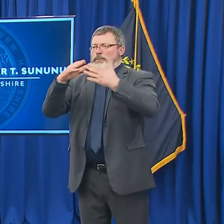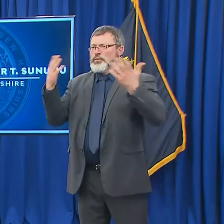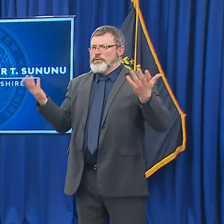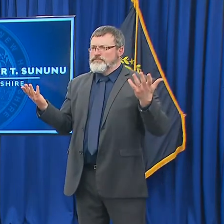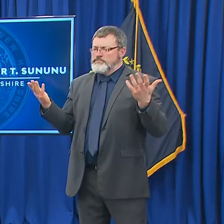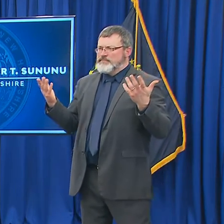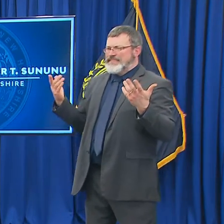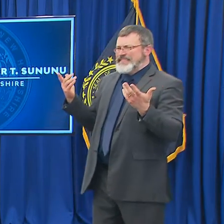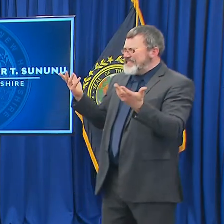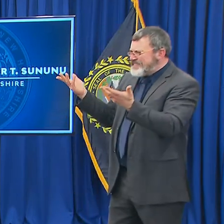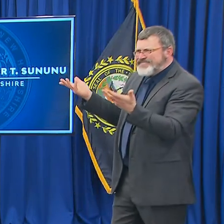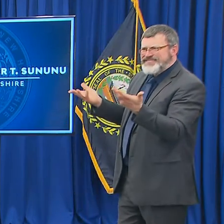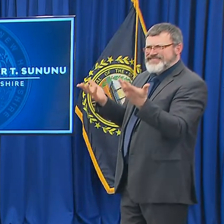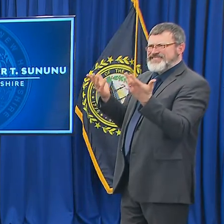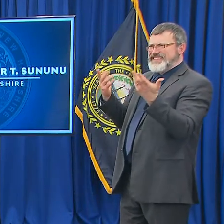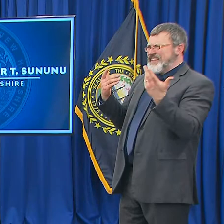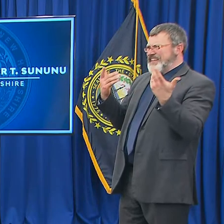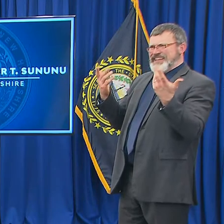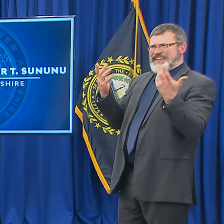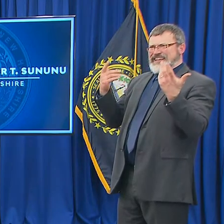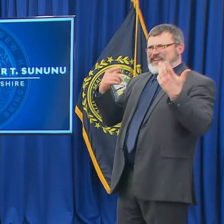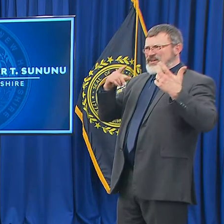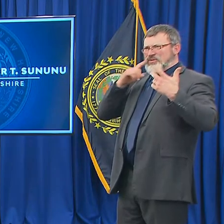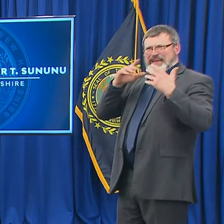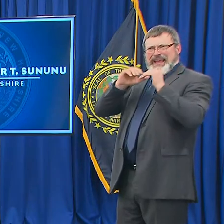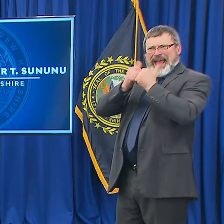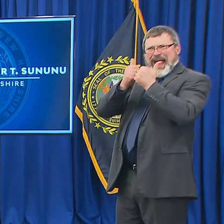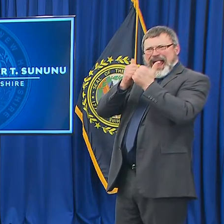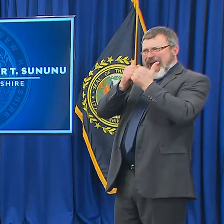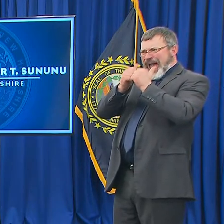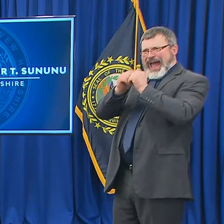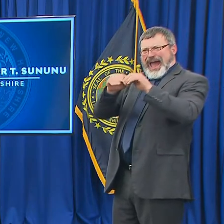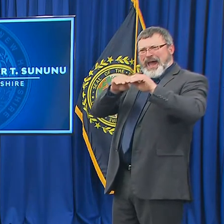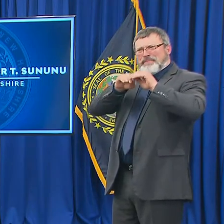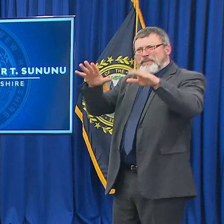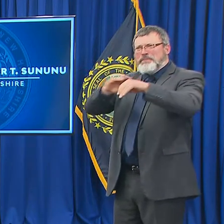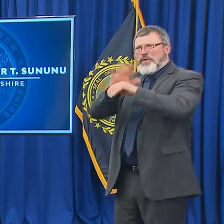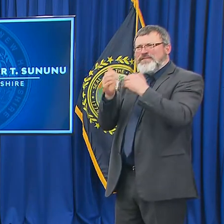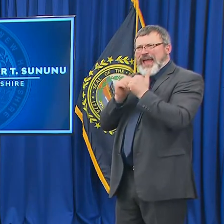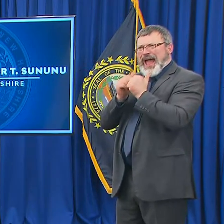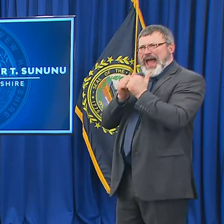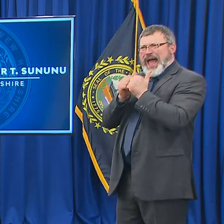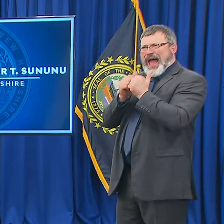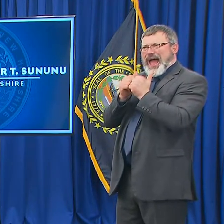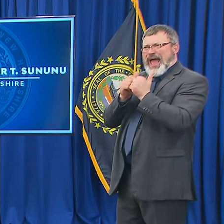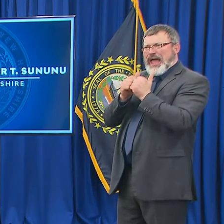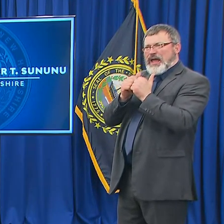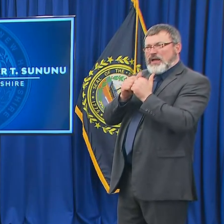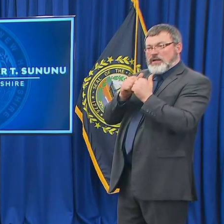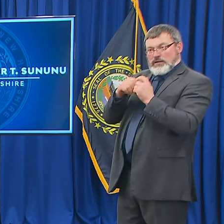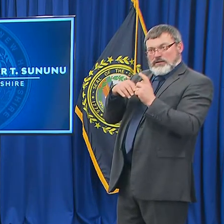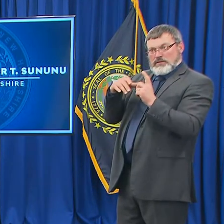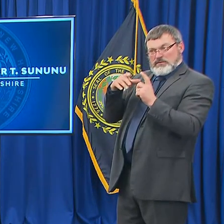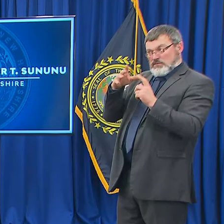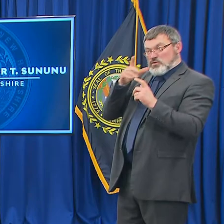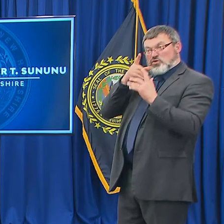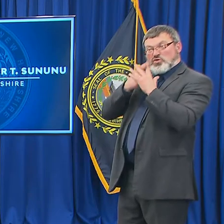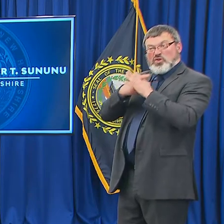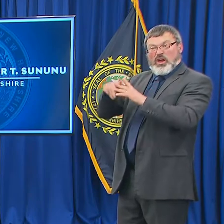in virtually every state. They're all like this. Right. Even the first surge some had a surge some states didn't. Some were steep somewhere. We're not so steep.